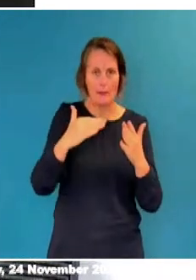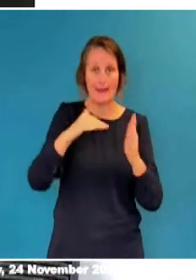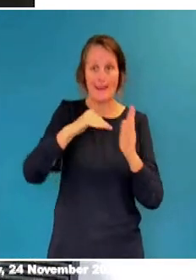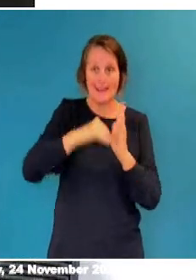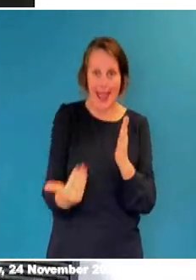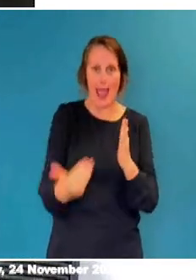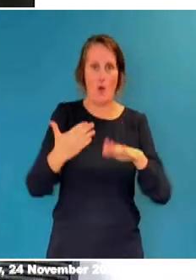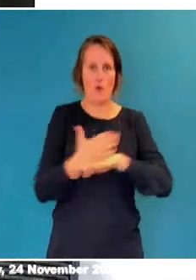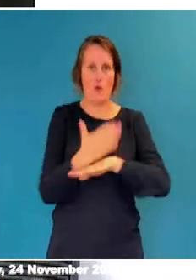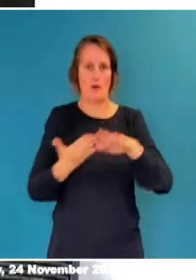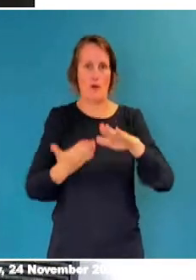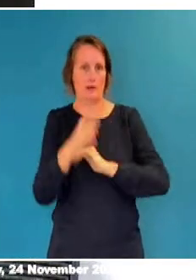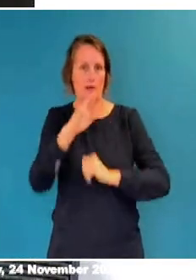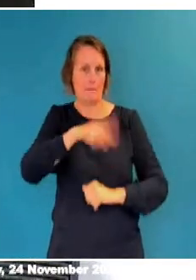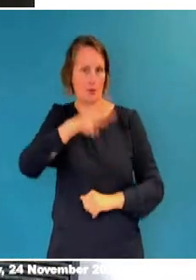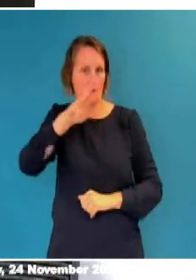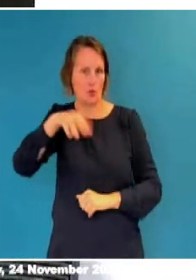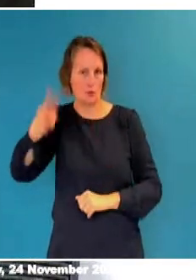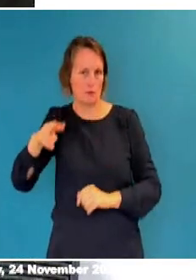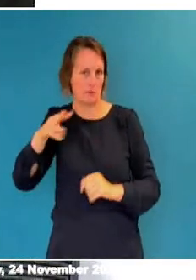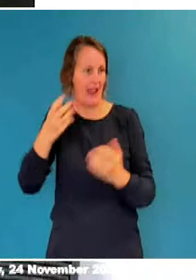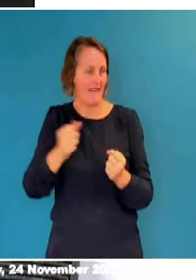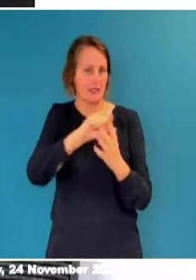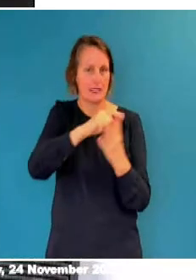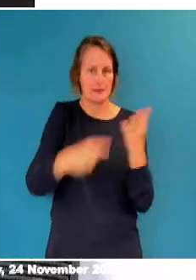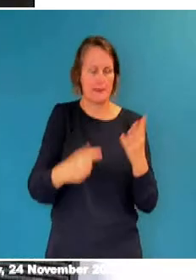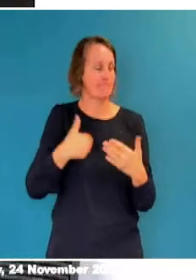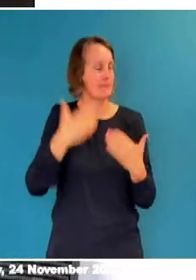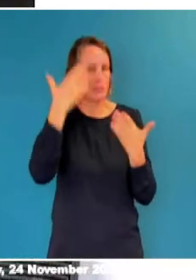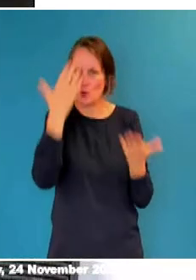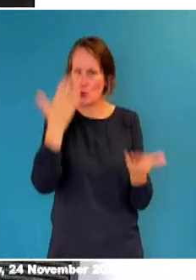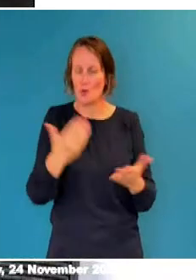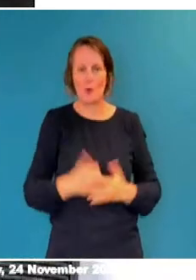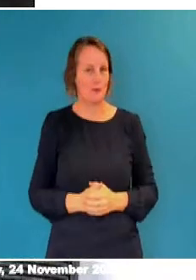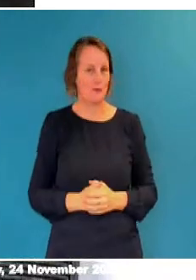No, we're not. MS DOWSETT: When we're speaking of McDonald's in these